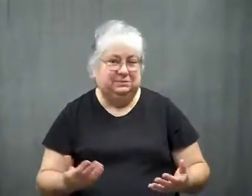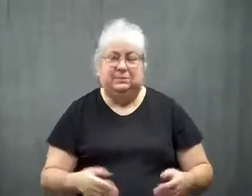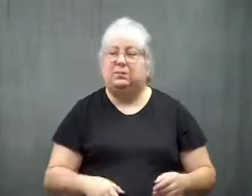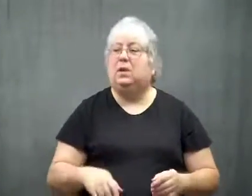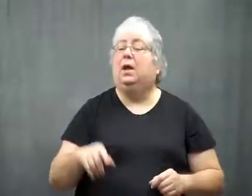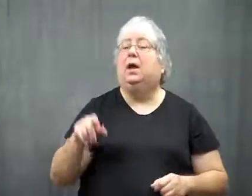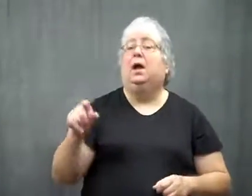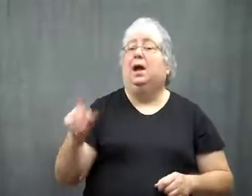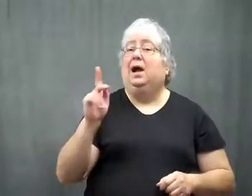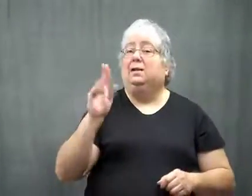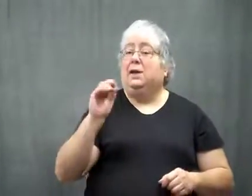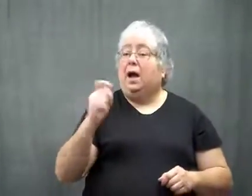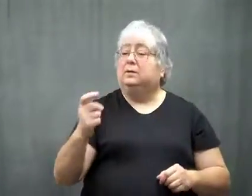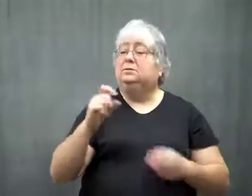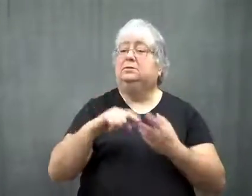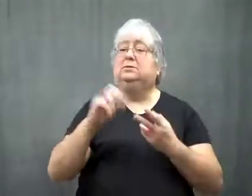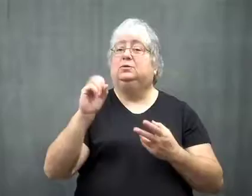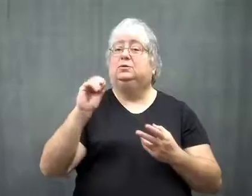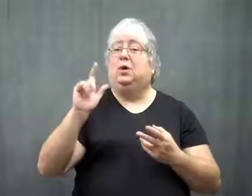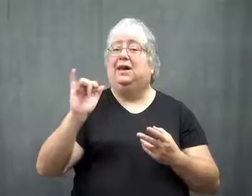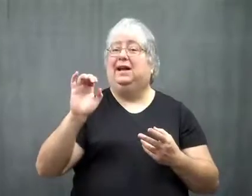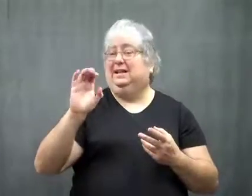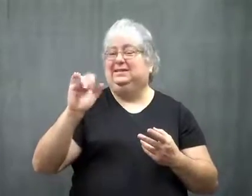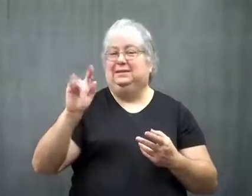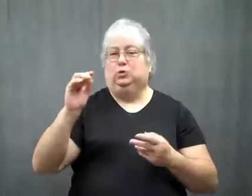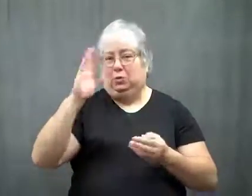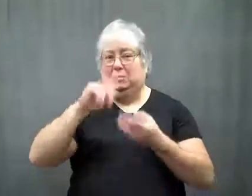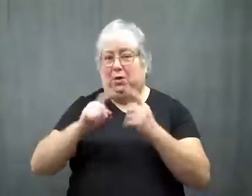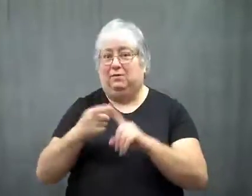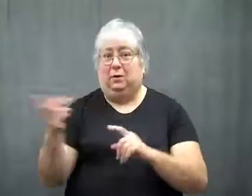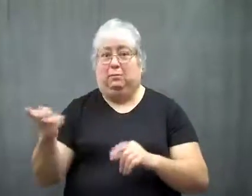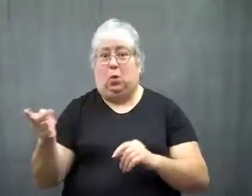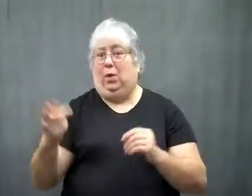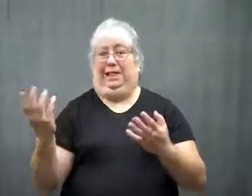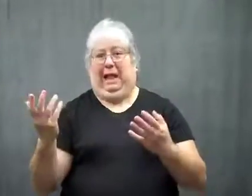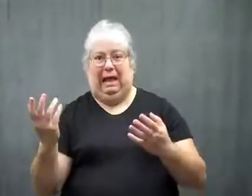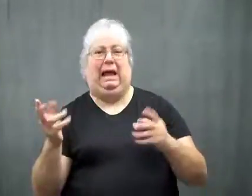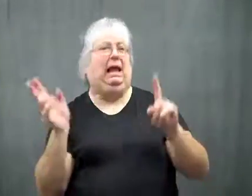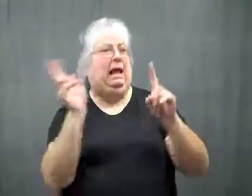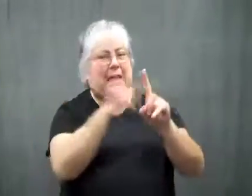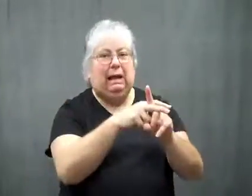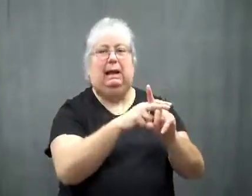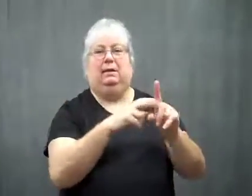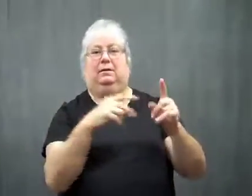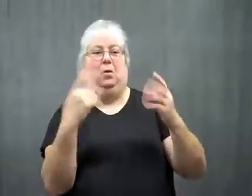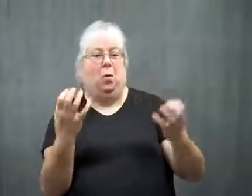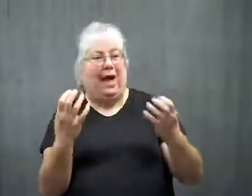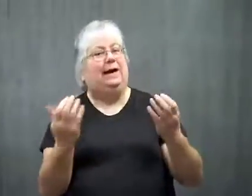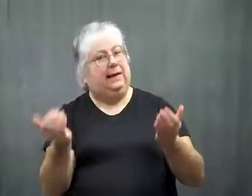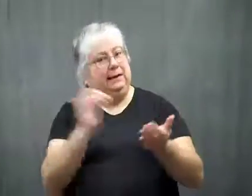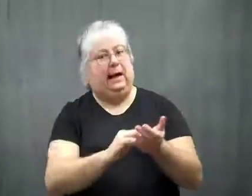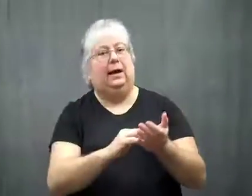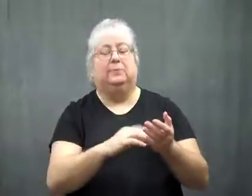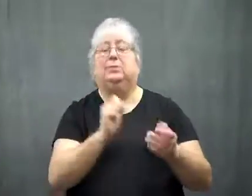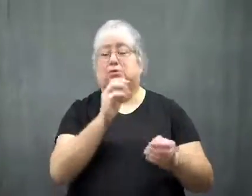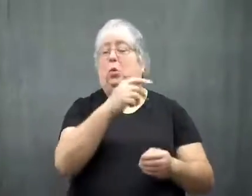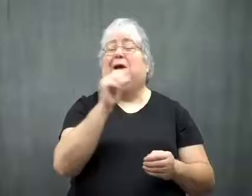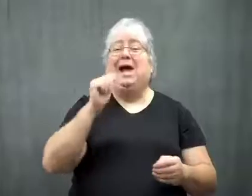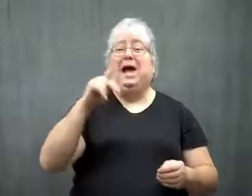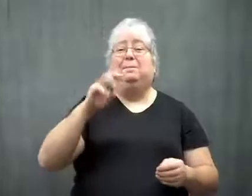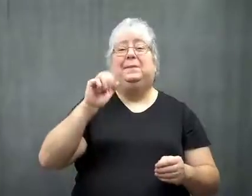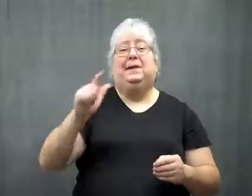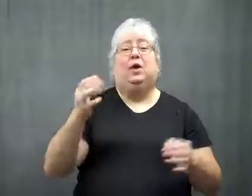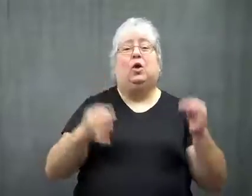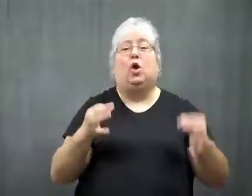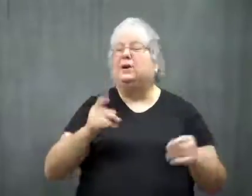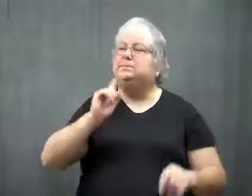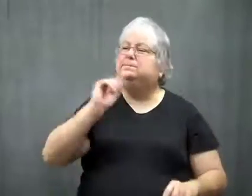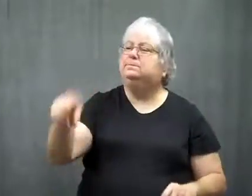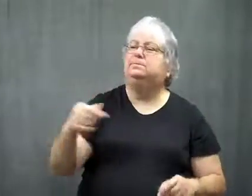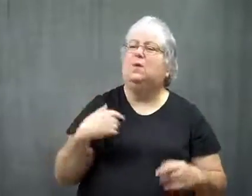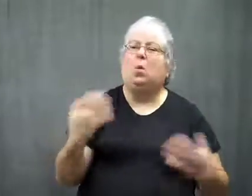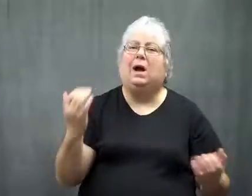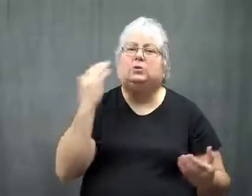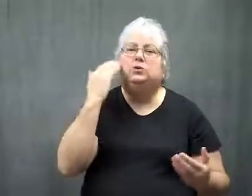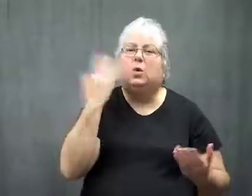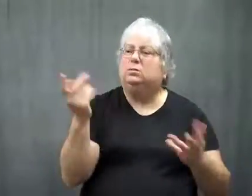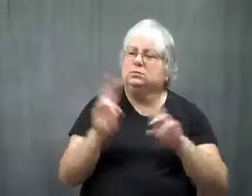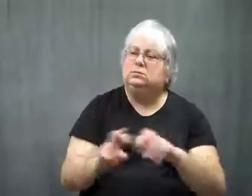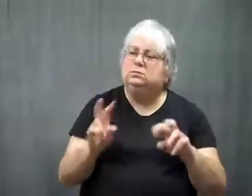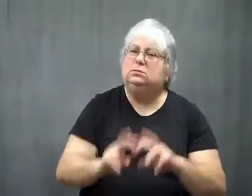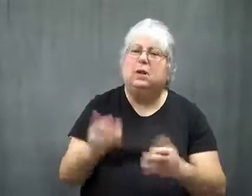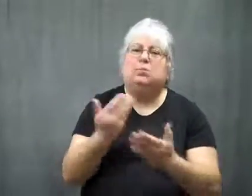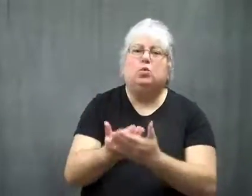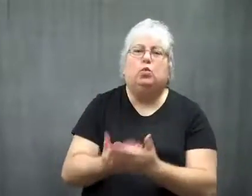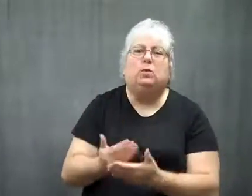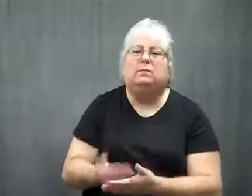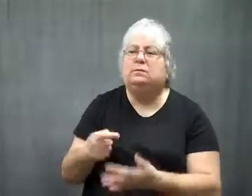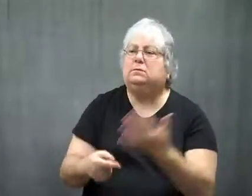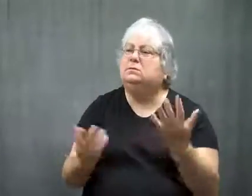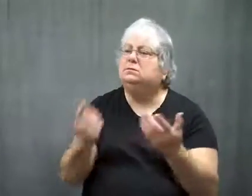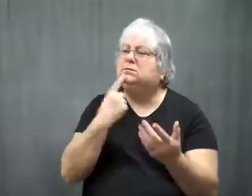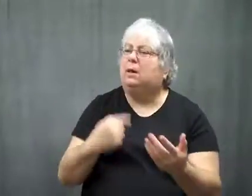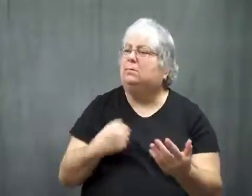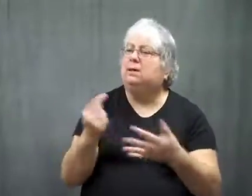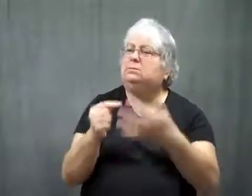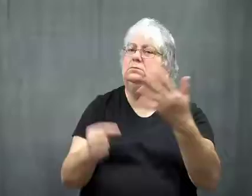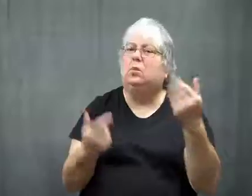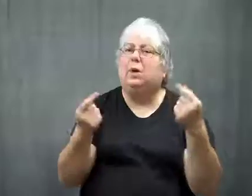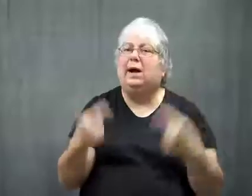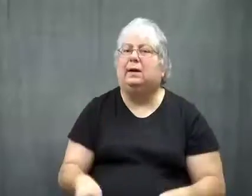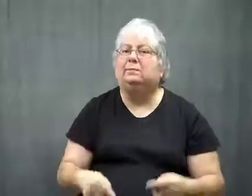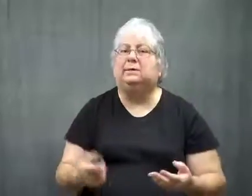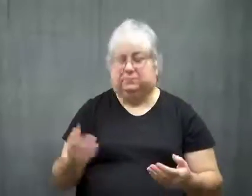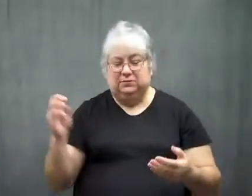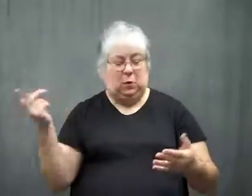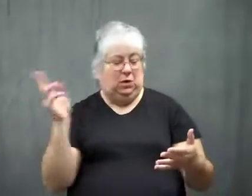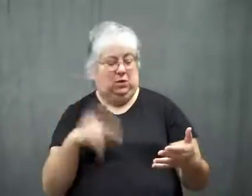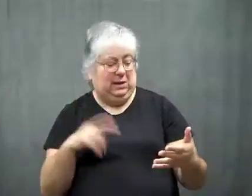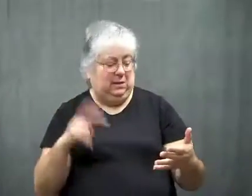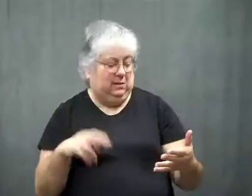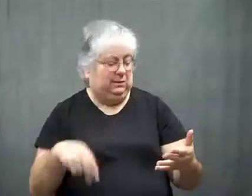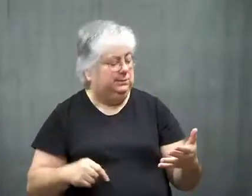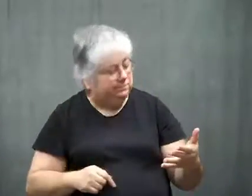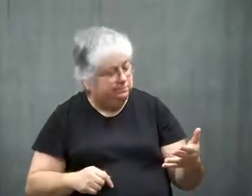In Knox and Sollecito's case, they asked for a retrial. The appeals court asked to see the evidence.